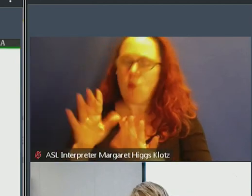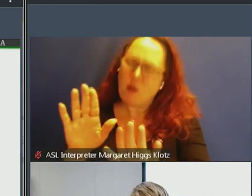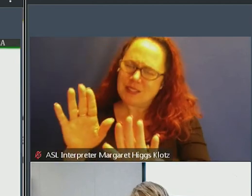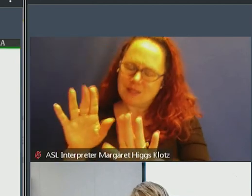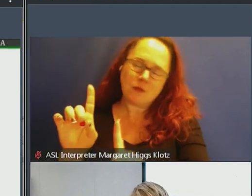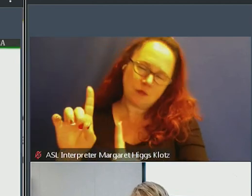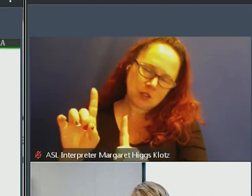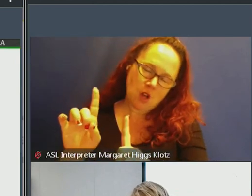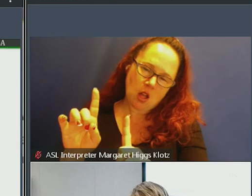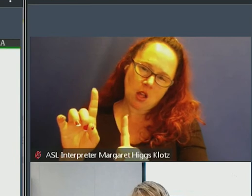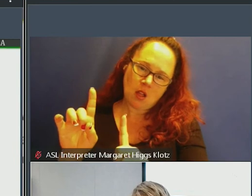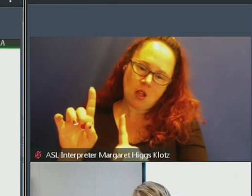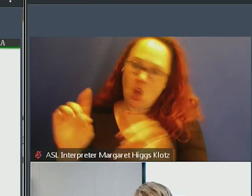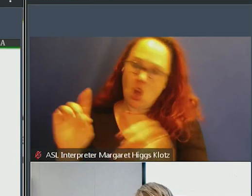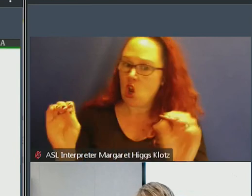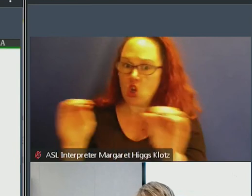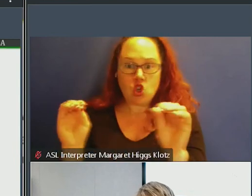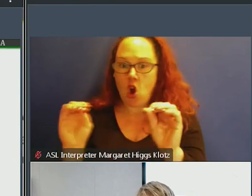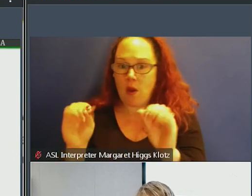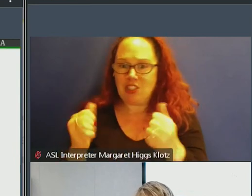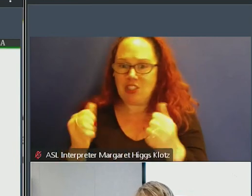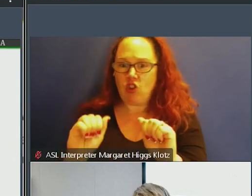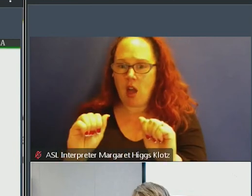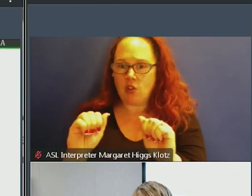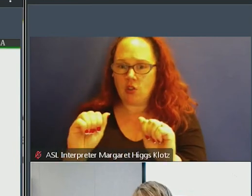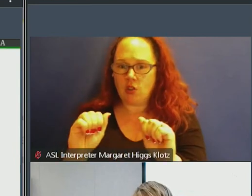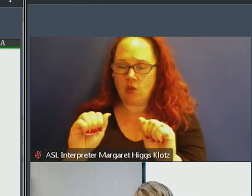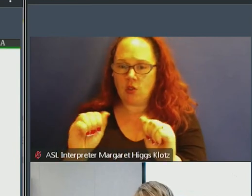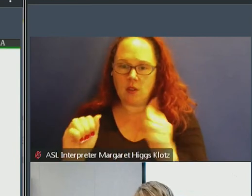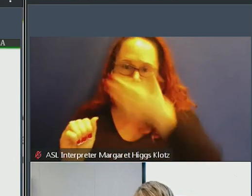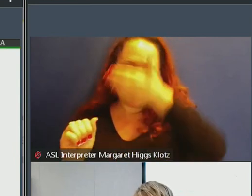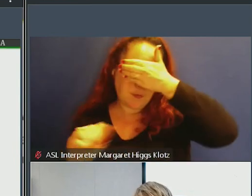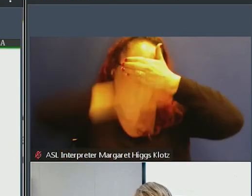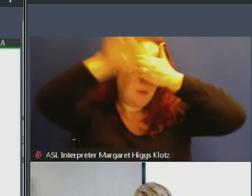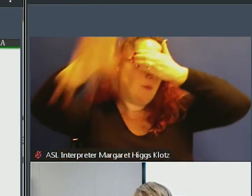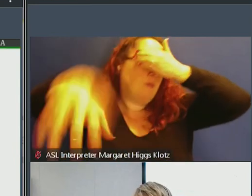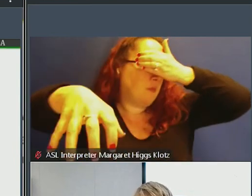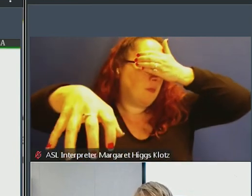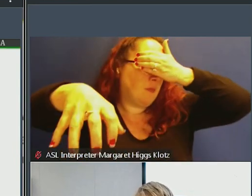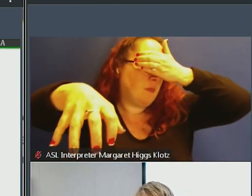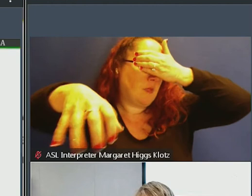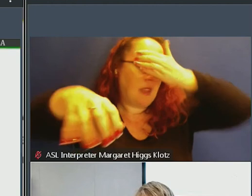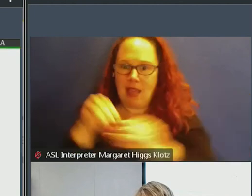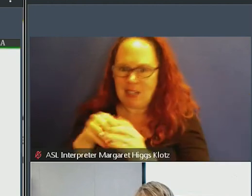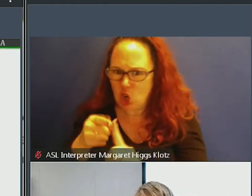No one is trying to just stick things in a certain zip code. I can tell you that this I've been here for three years.